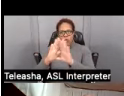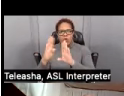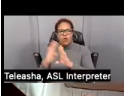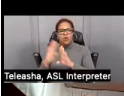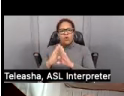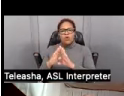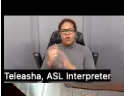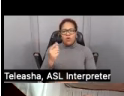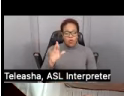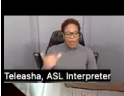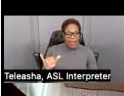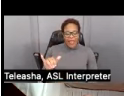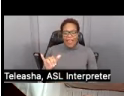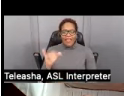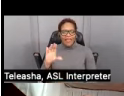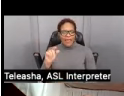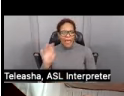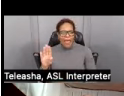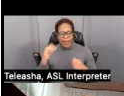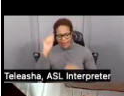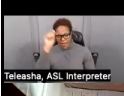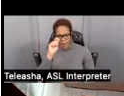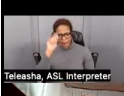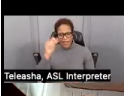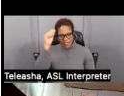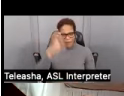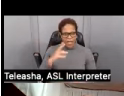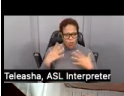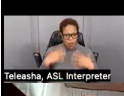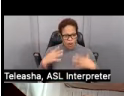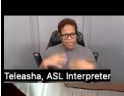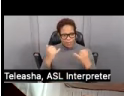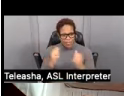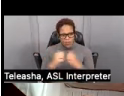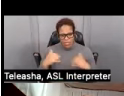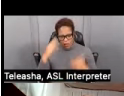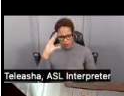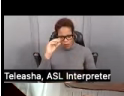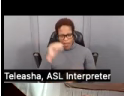as well as photos of a man sporting this cap as he plays with a young boy. There's also a photo of a tropical cabana